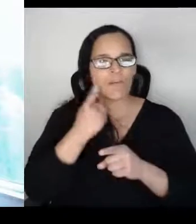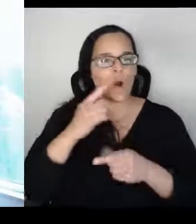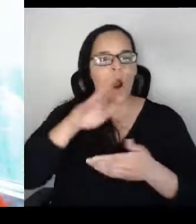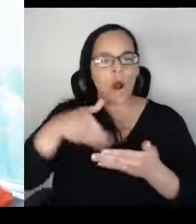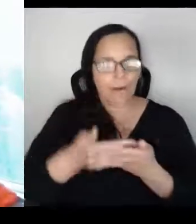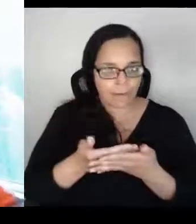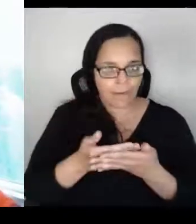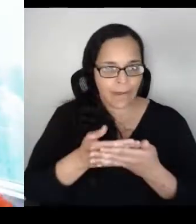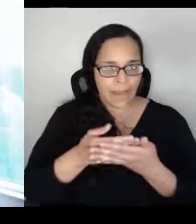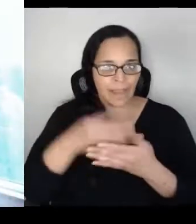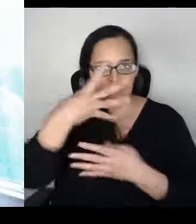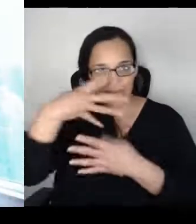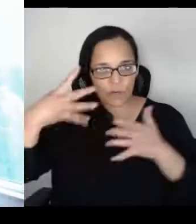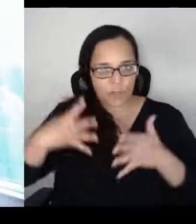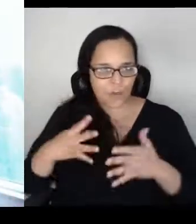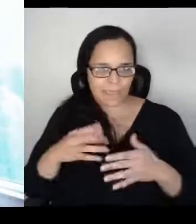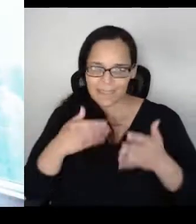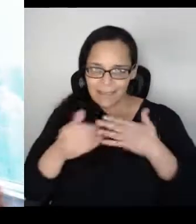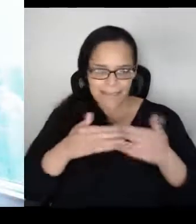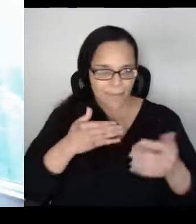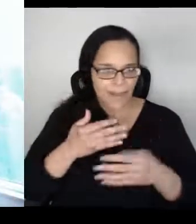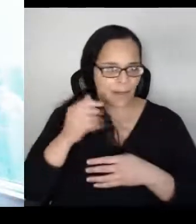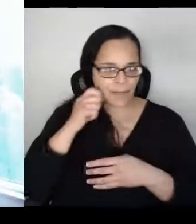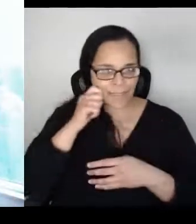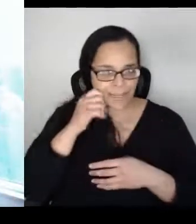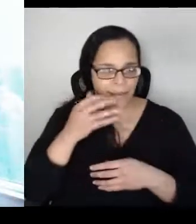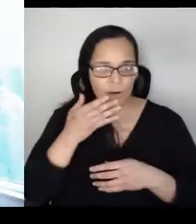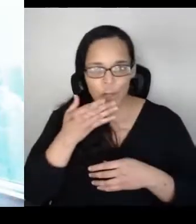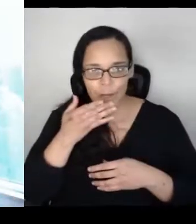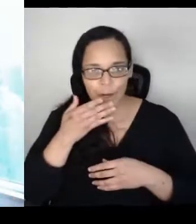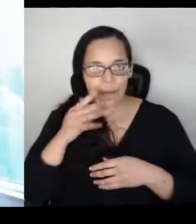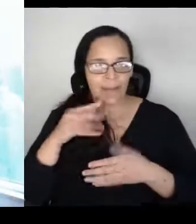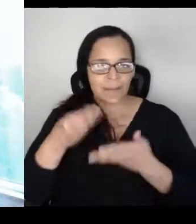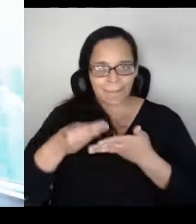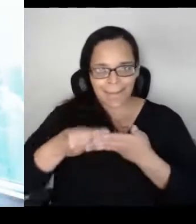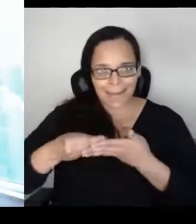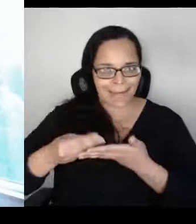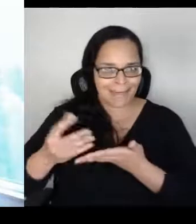and regardless of their income and regardless of what labor they provide to this country.